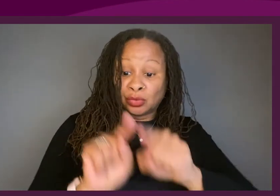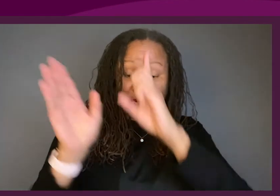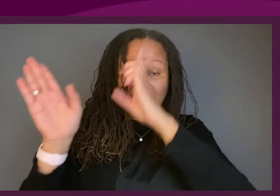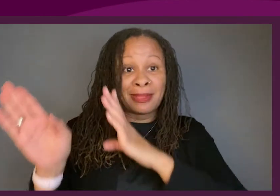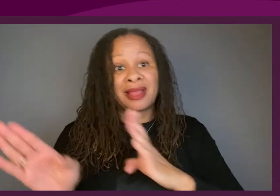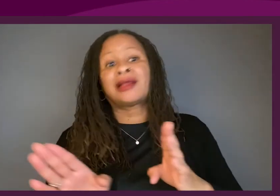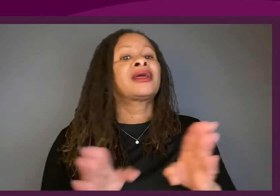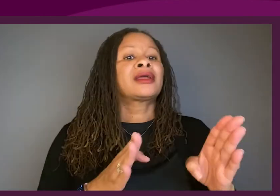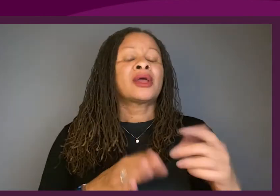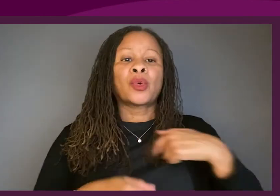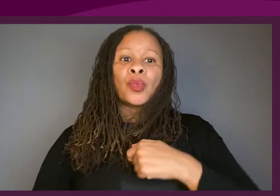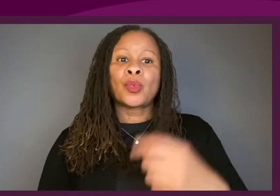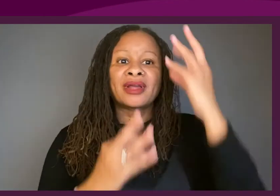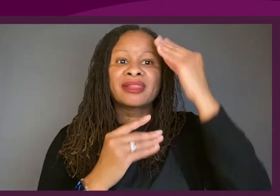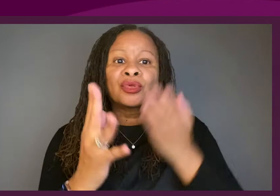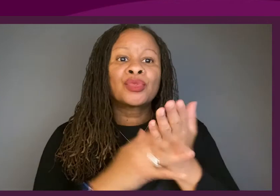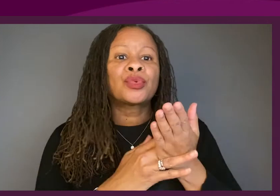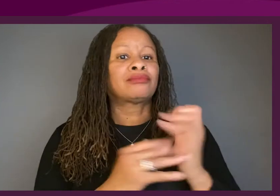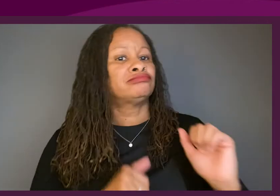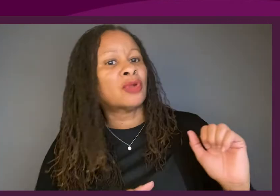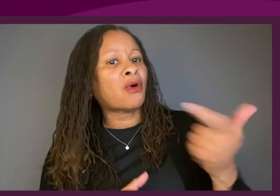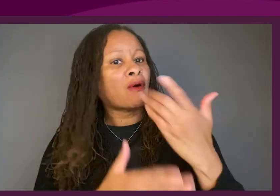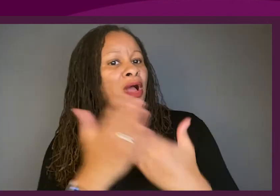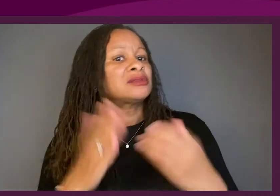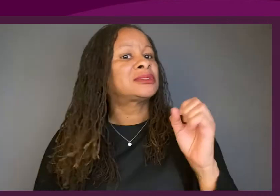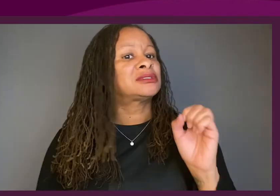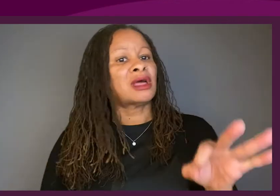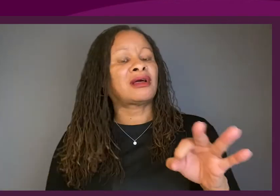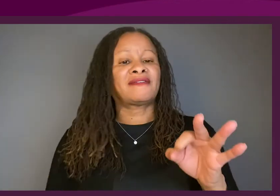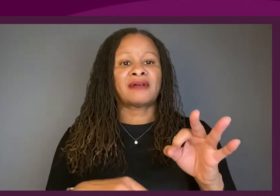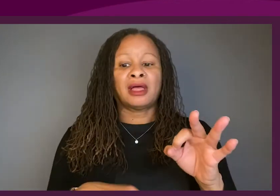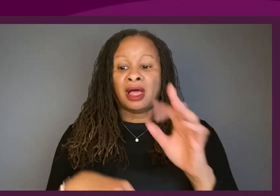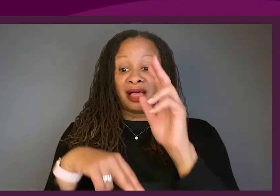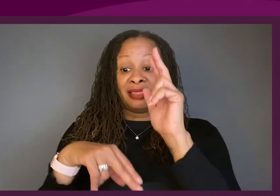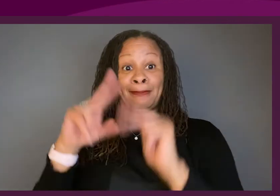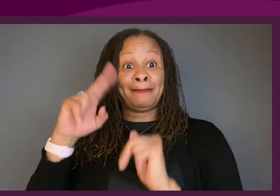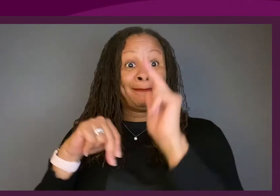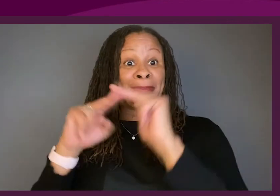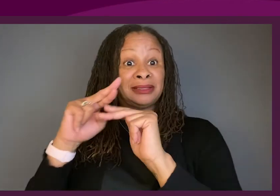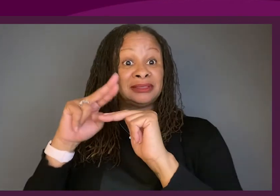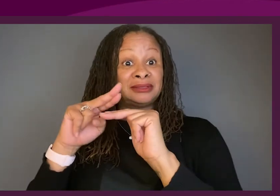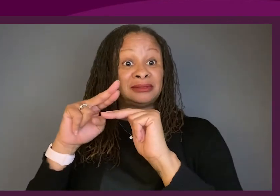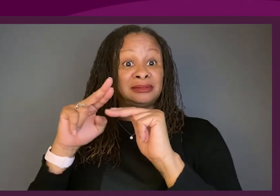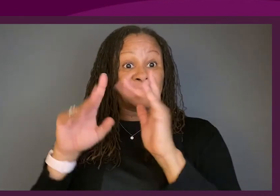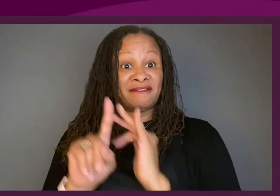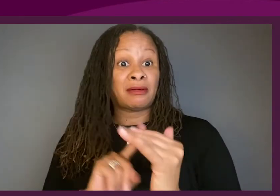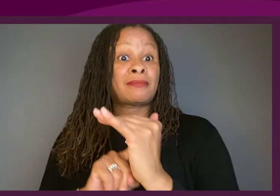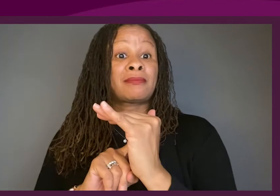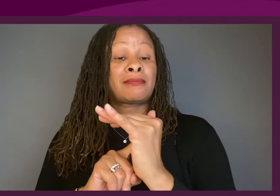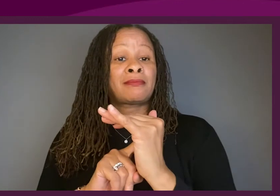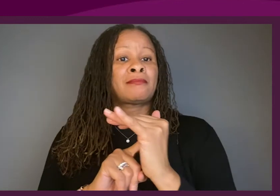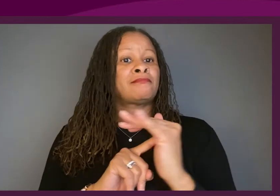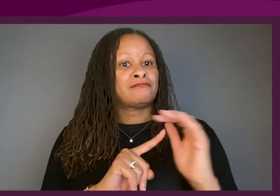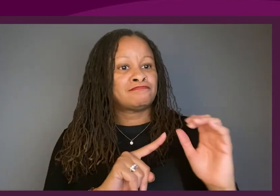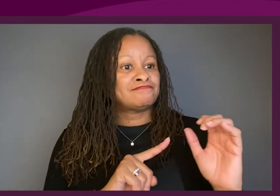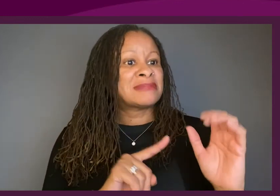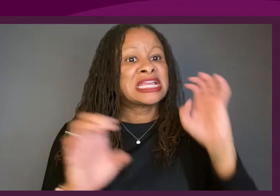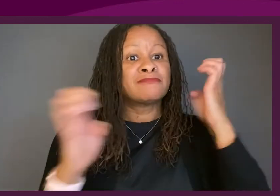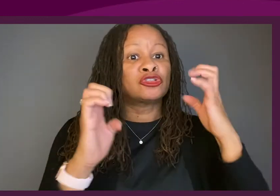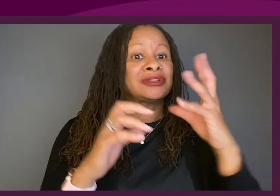the built environment, all aspects of emergency and disaster programs and services, and the